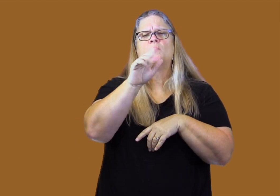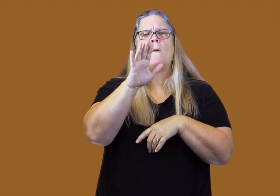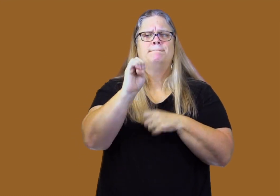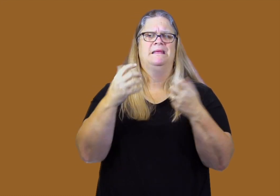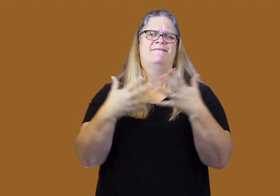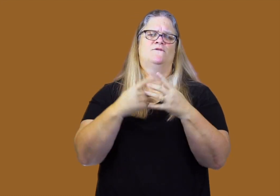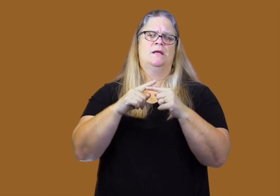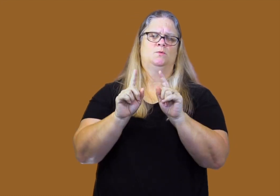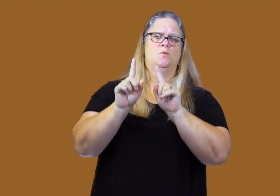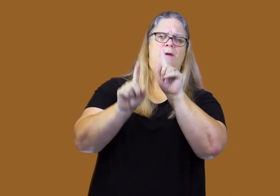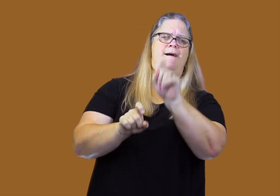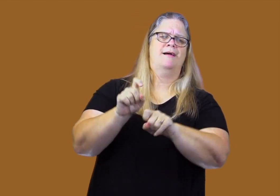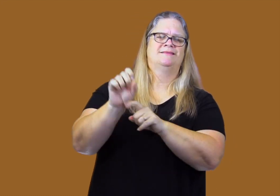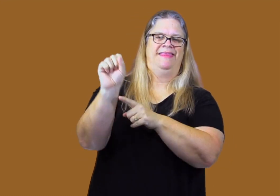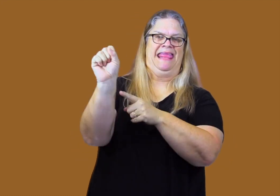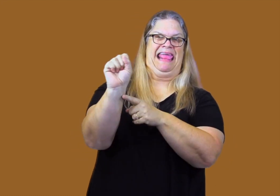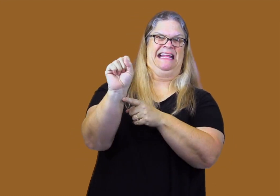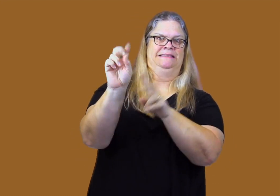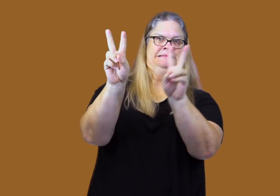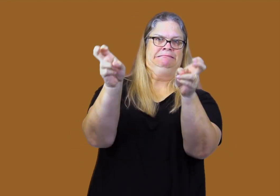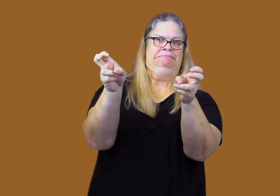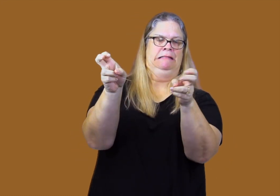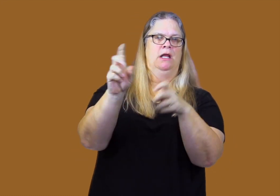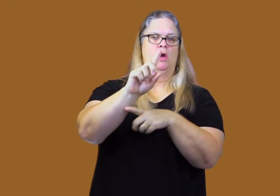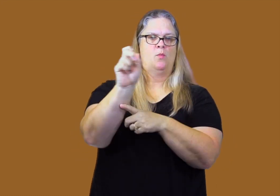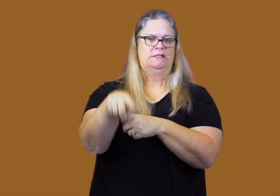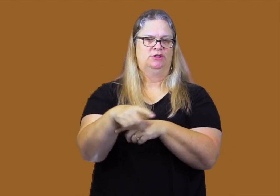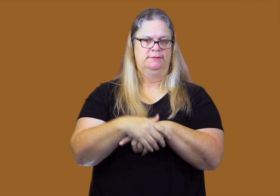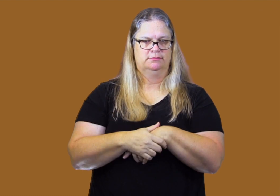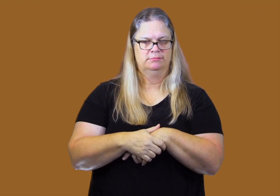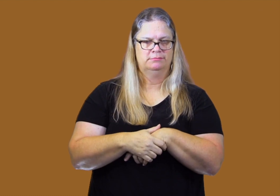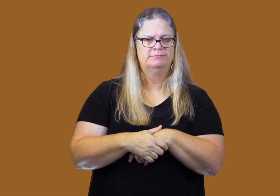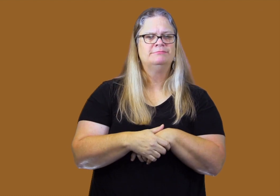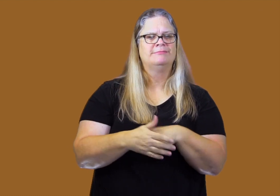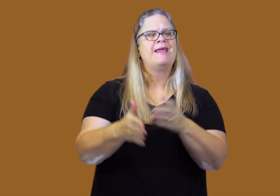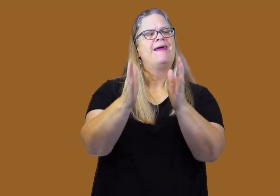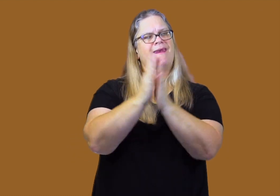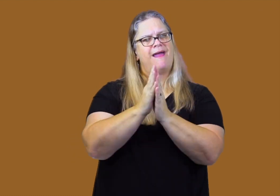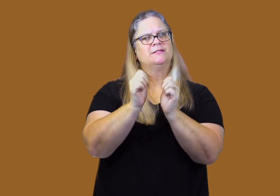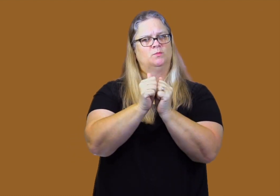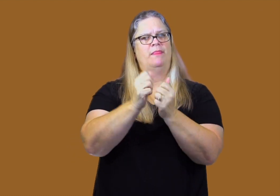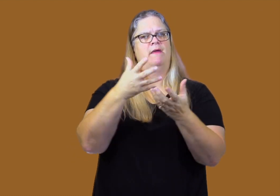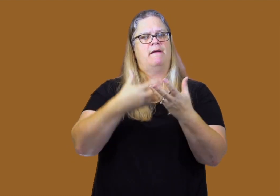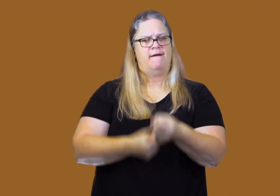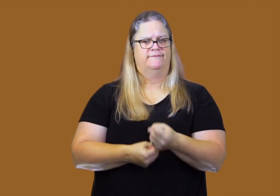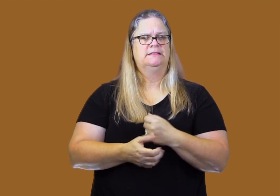Don't be afraid ask the quote unquote S question. Ask with confidence.